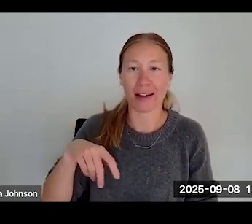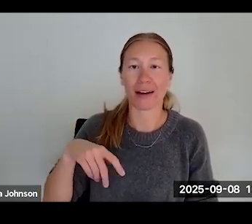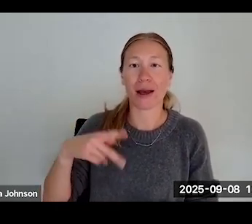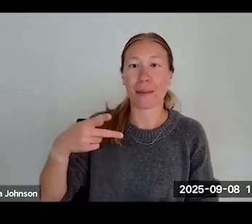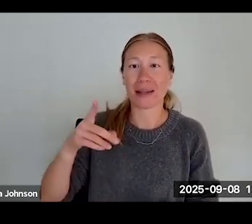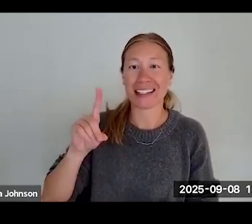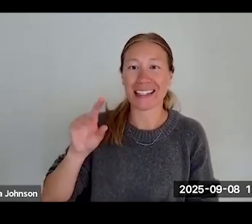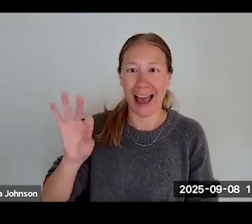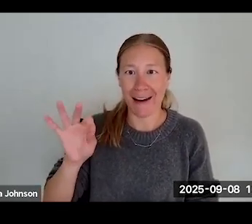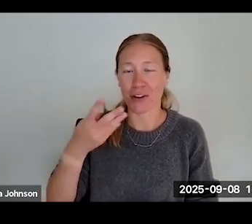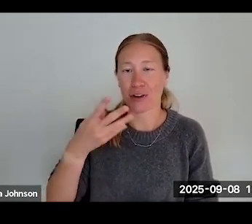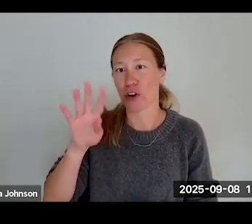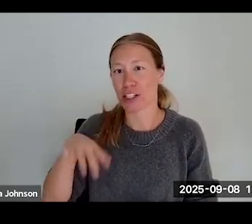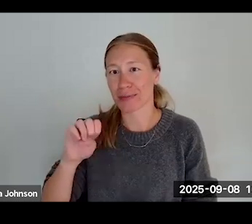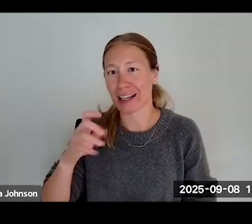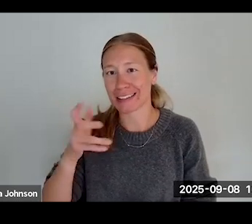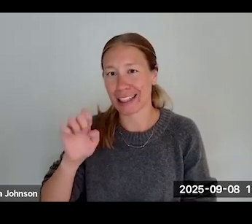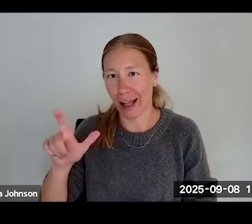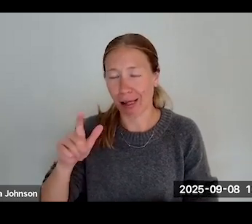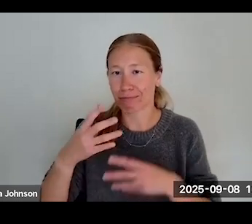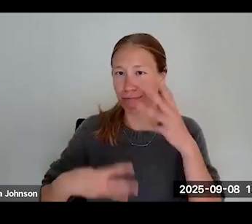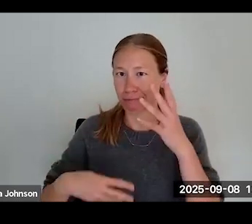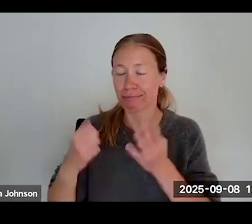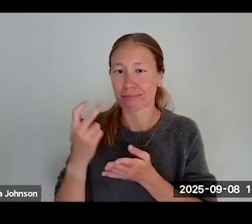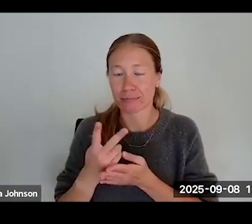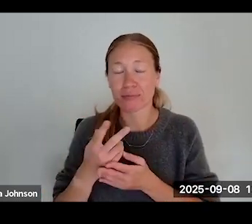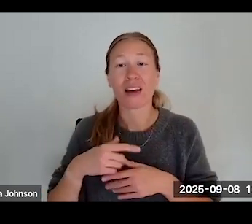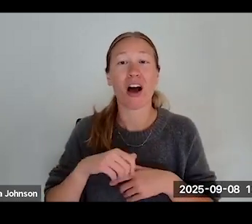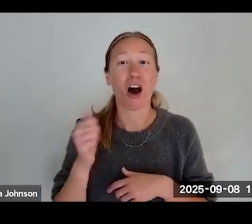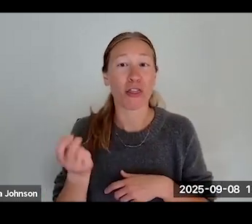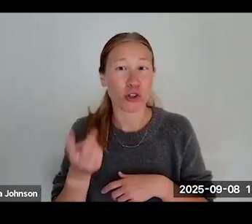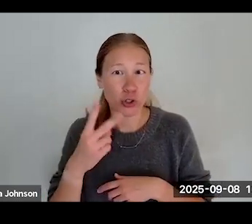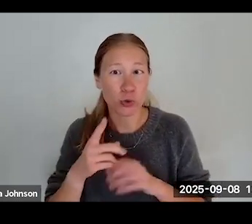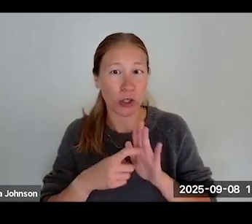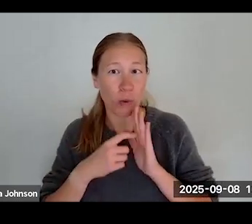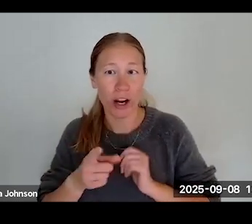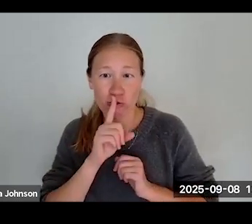But these next two also have to be true. The document has to be about a specific person,